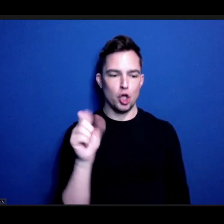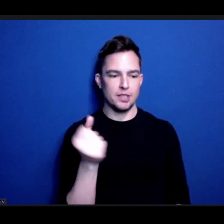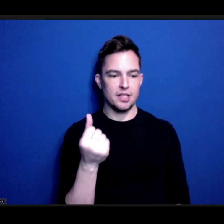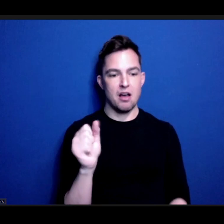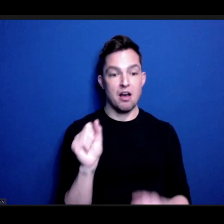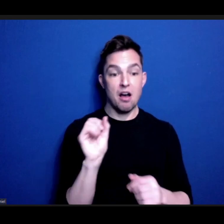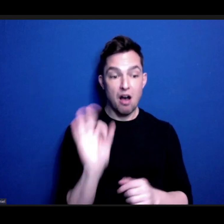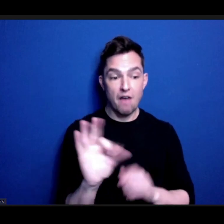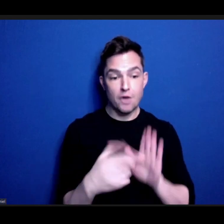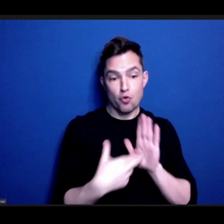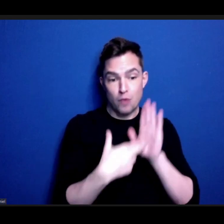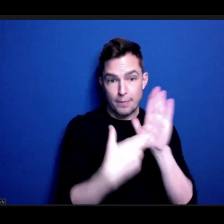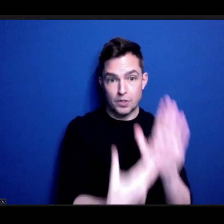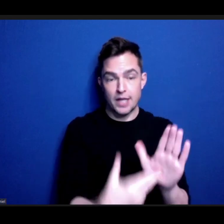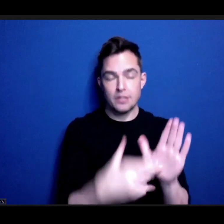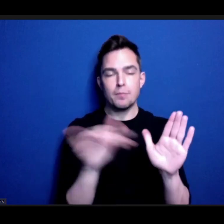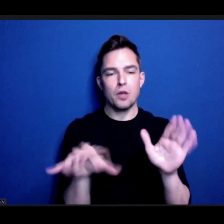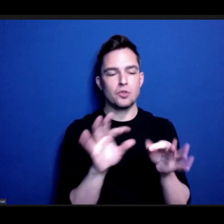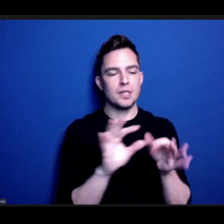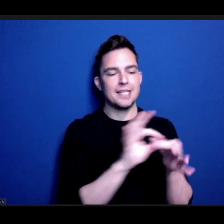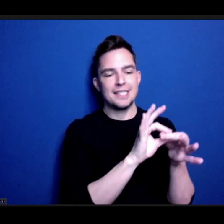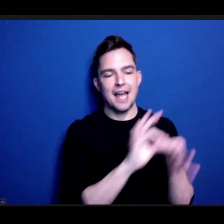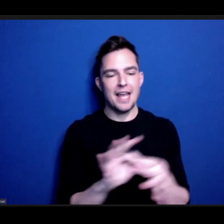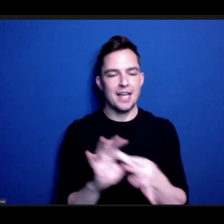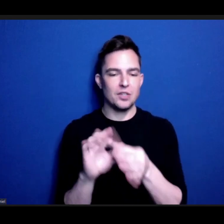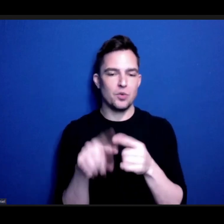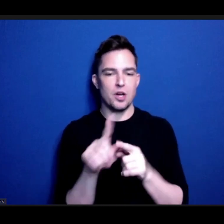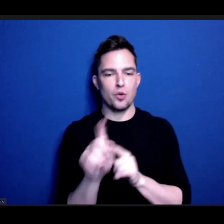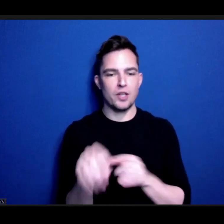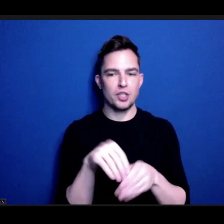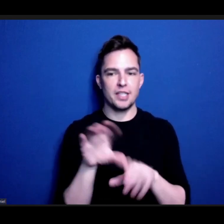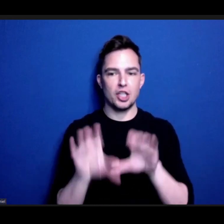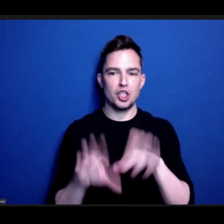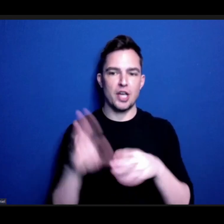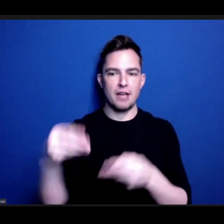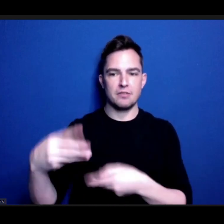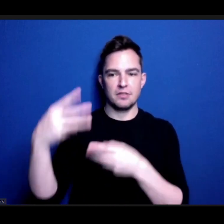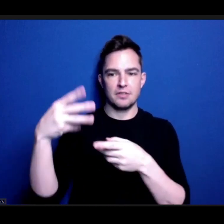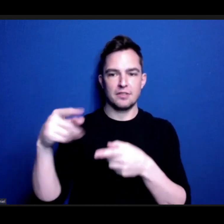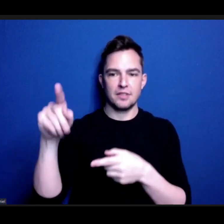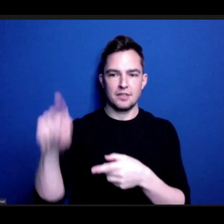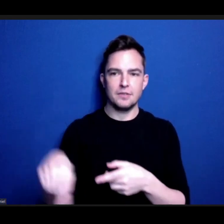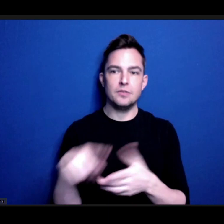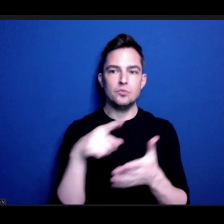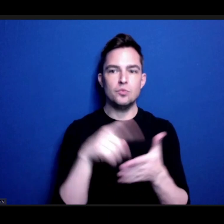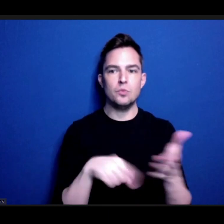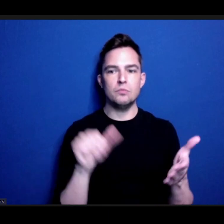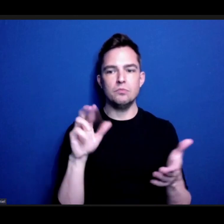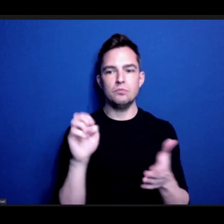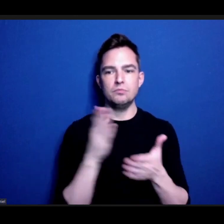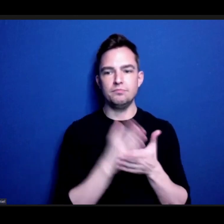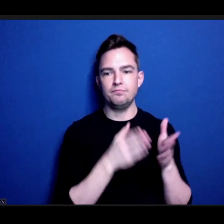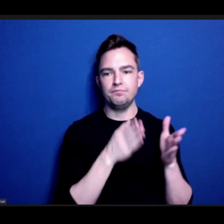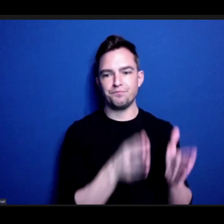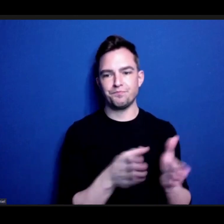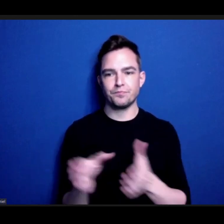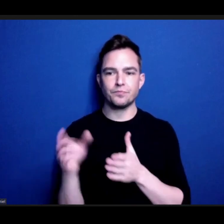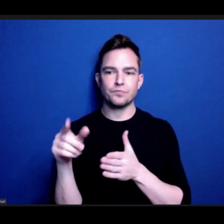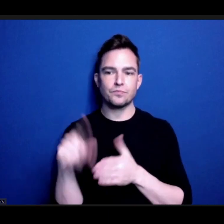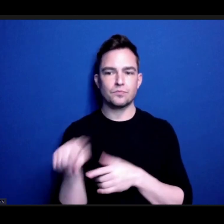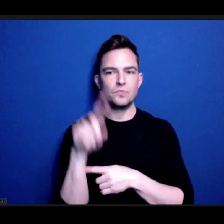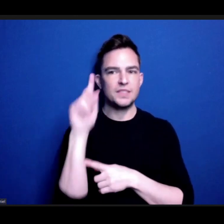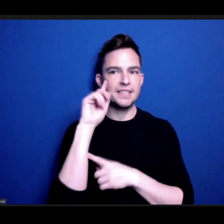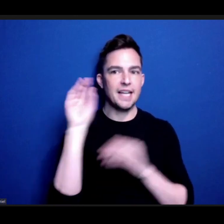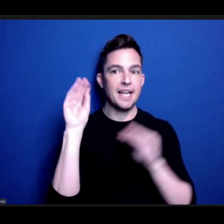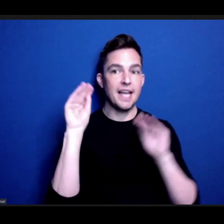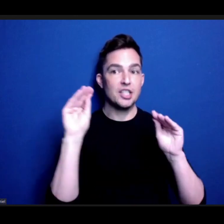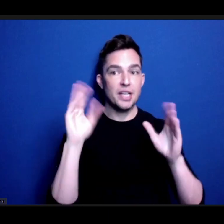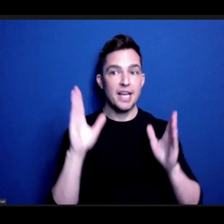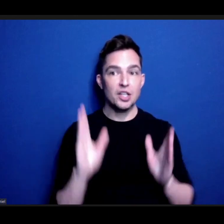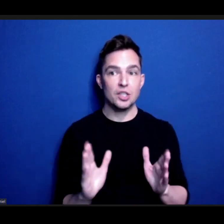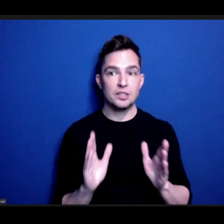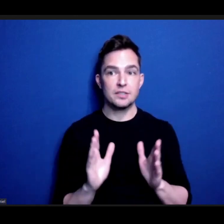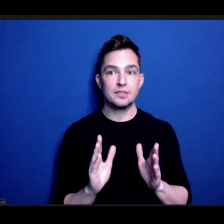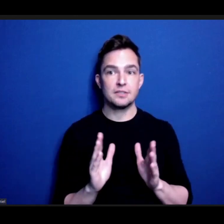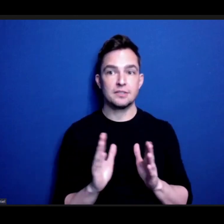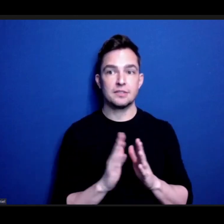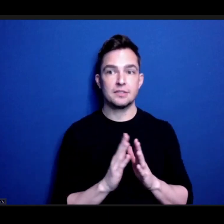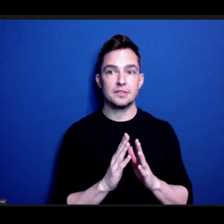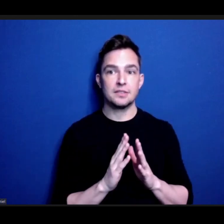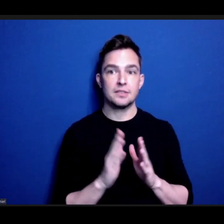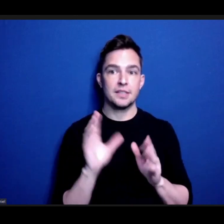on to a question in the chat. What are some ways that you think educators, parents, caregivers,